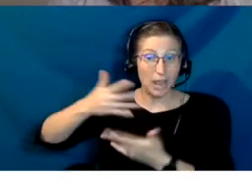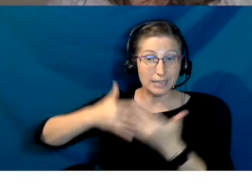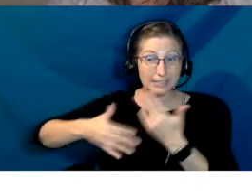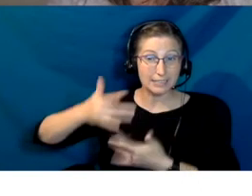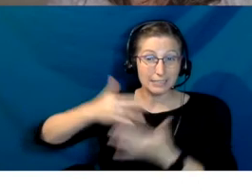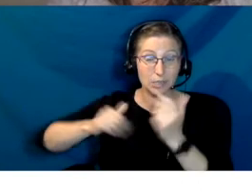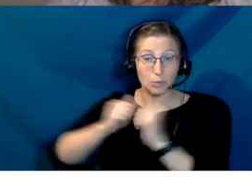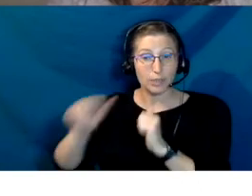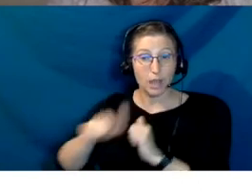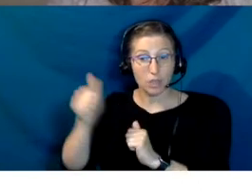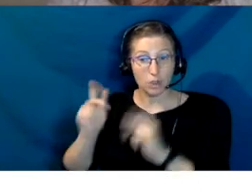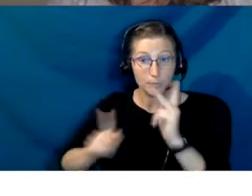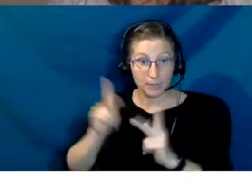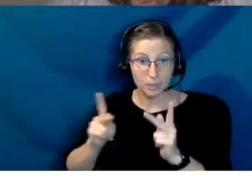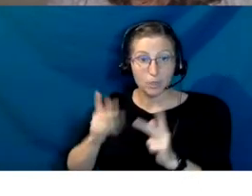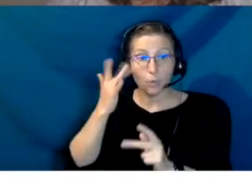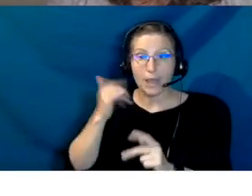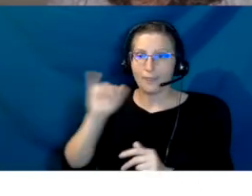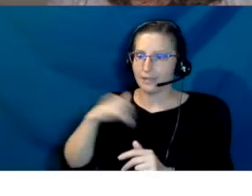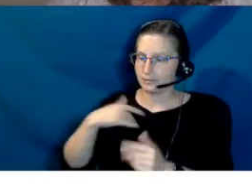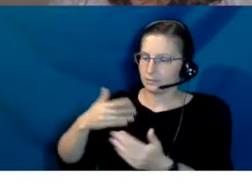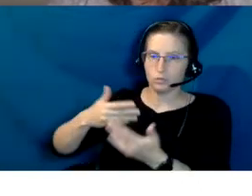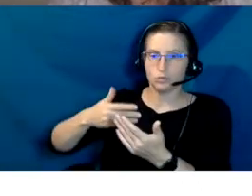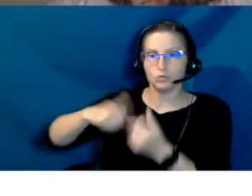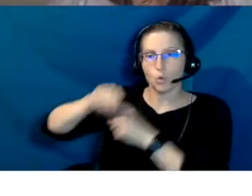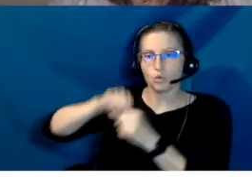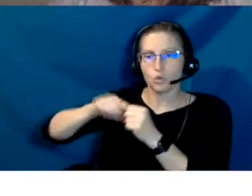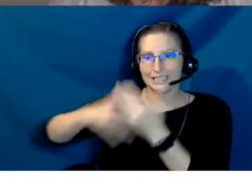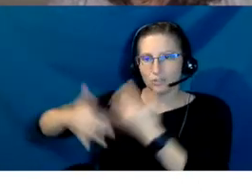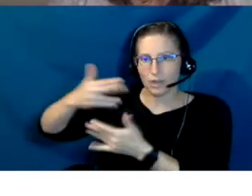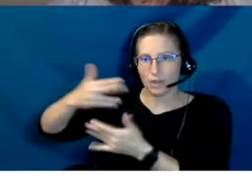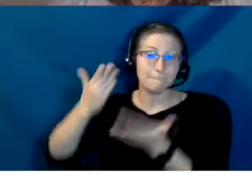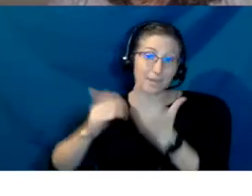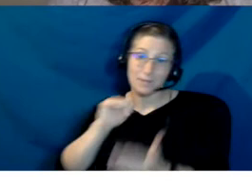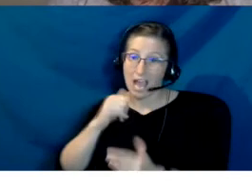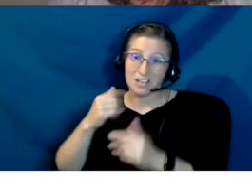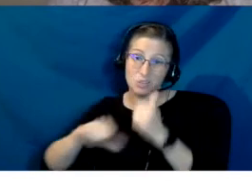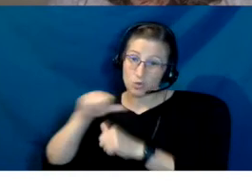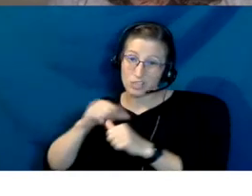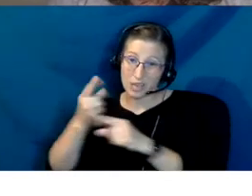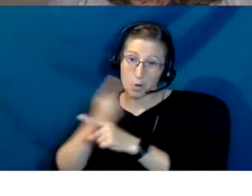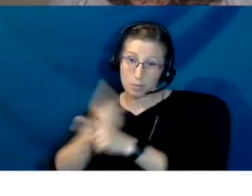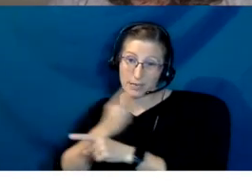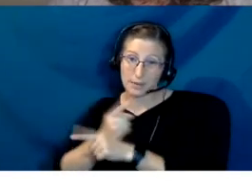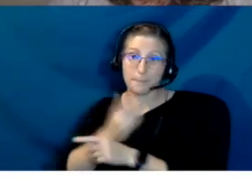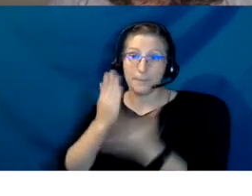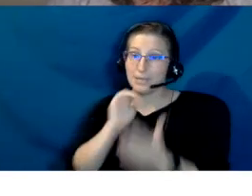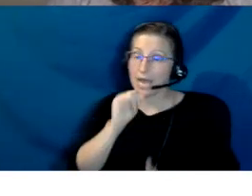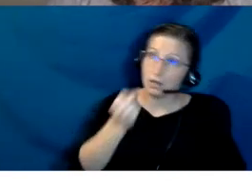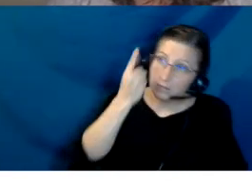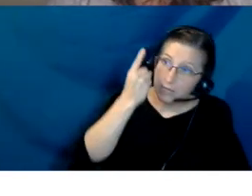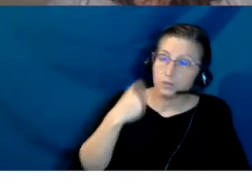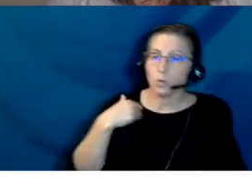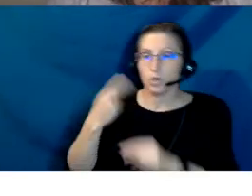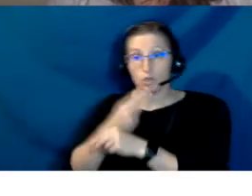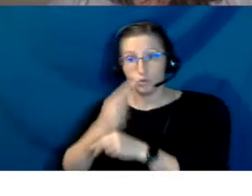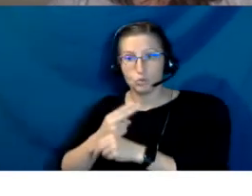might not understand or use social cues. Sometimes, individuals with deafblindness might have